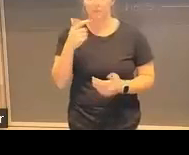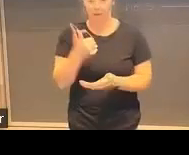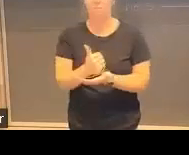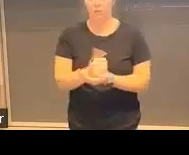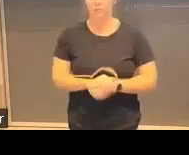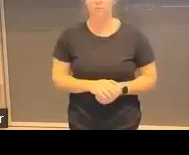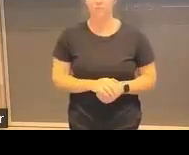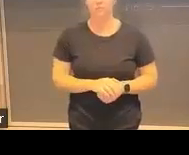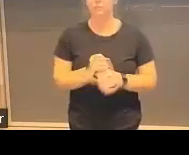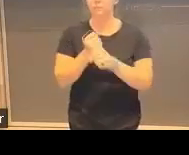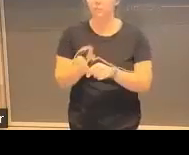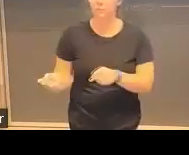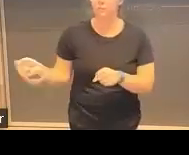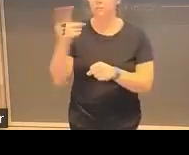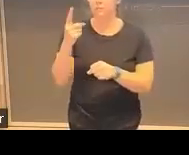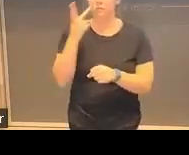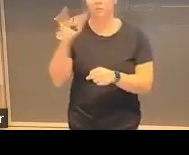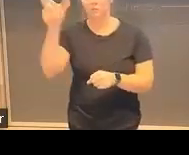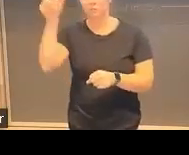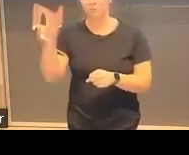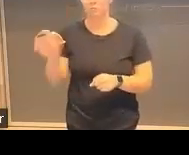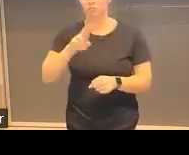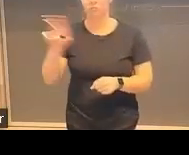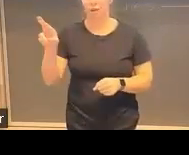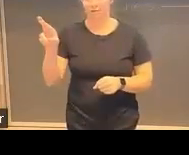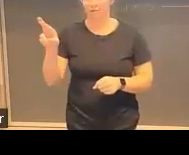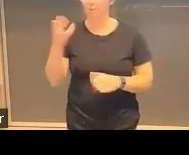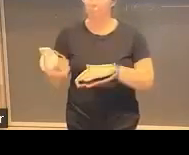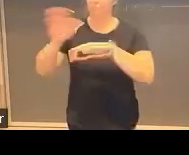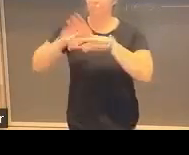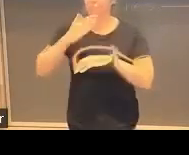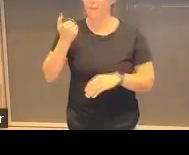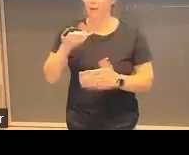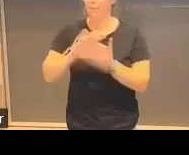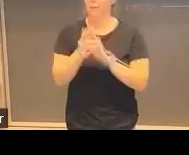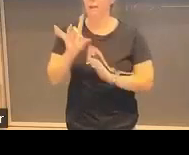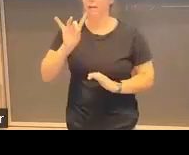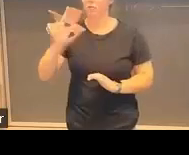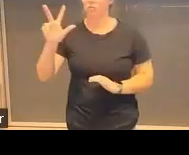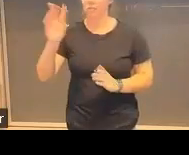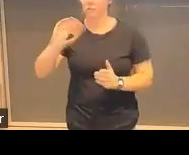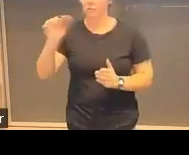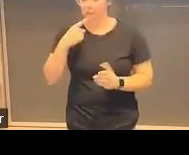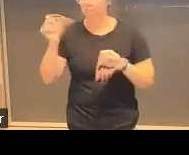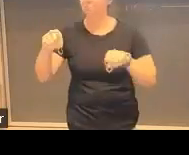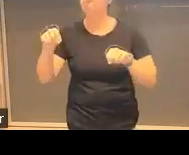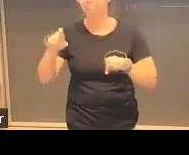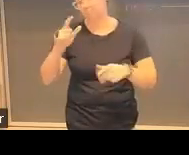or two later if you look to the right uh it got better with 83% rating it is very helpful besides